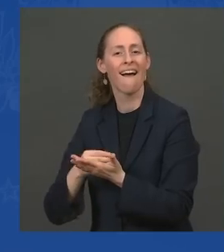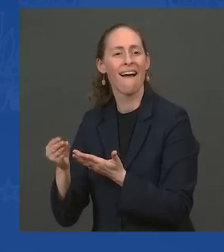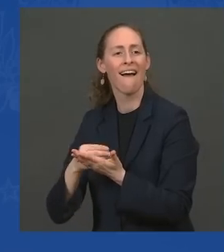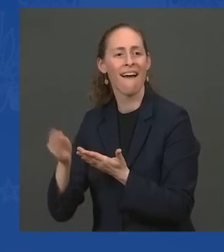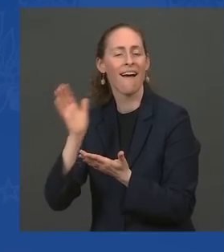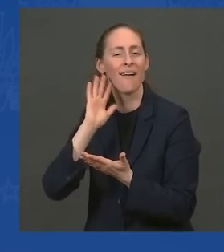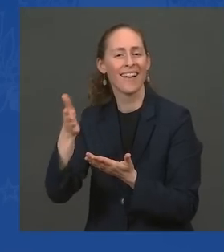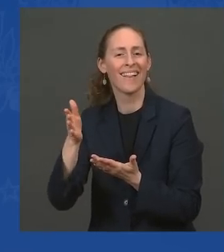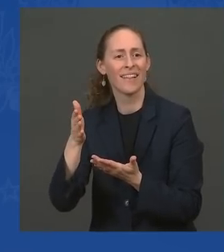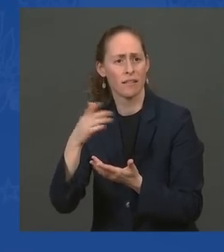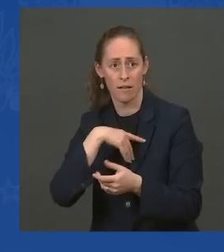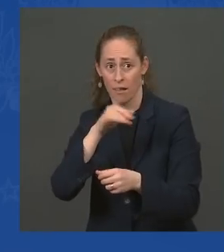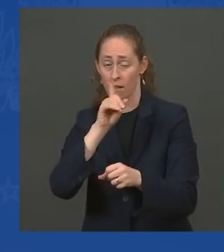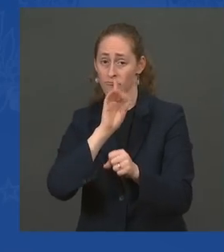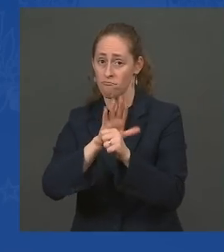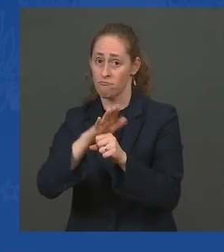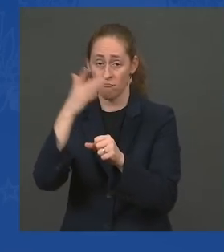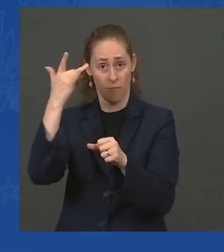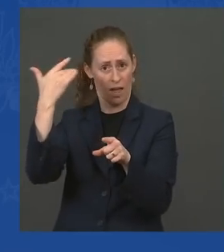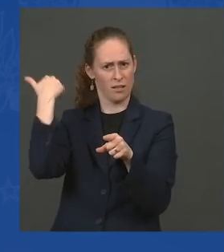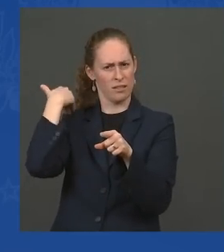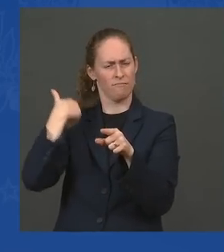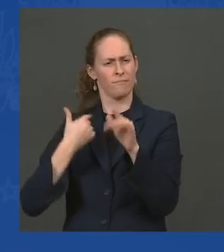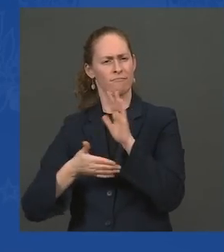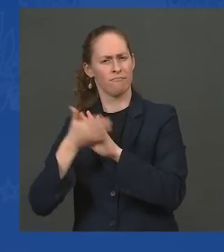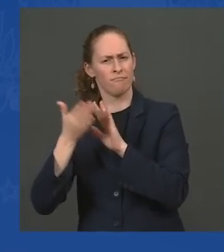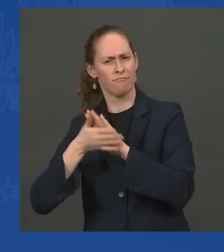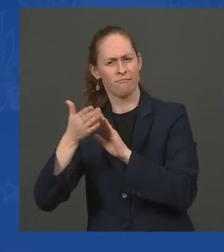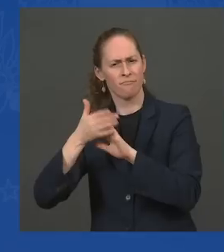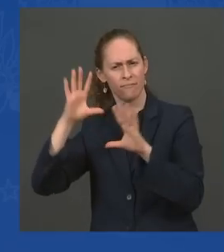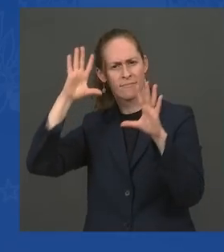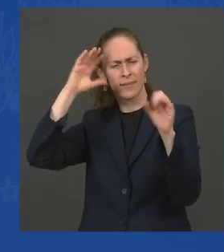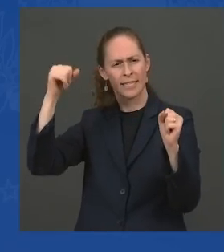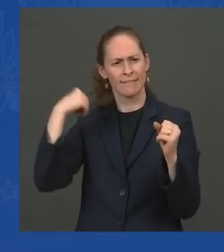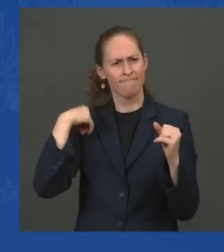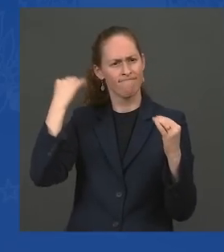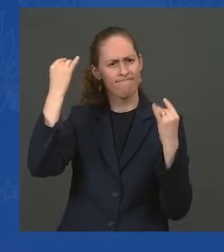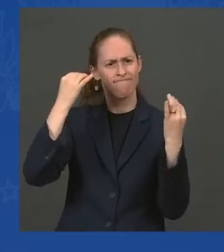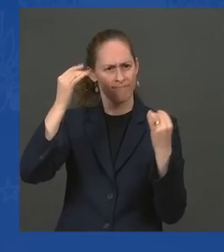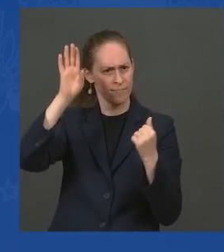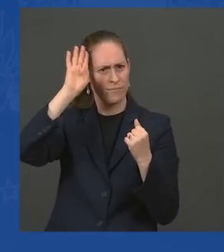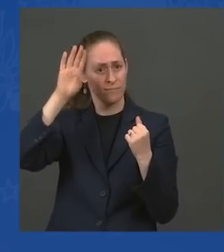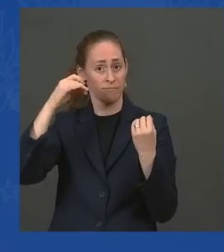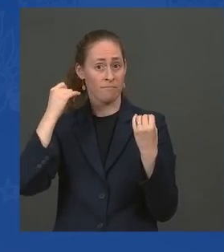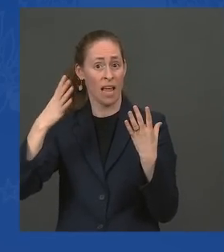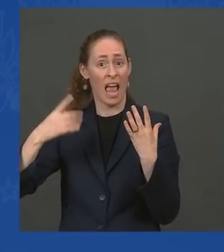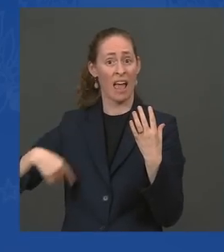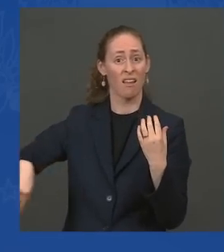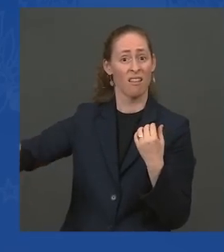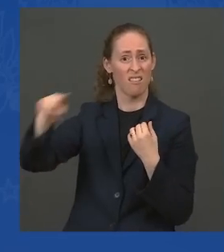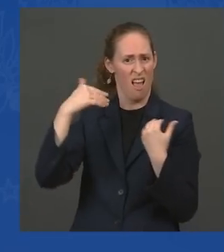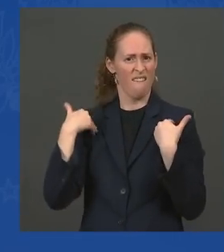we have thousands and thousands of vehicles in the federal fleet. They're going to all go electric -- all of them --